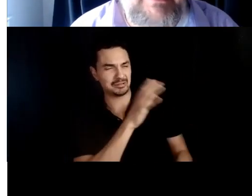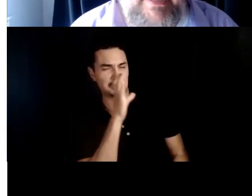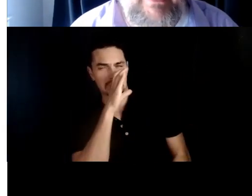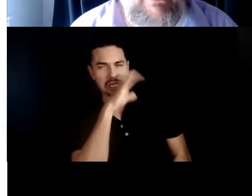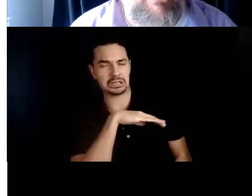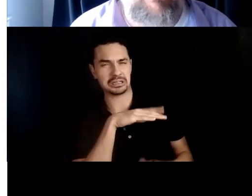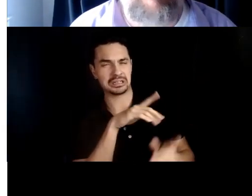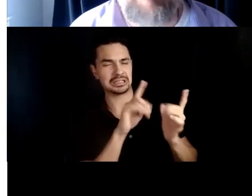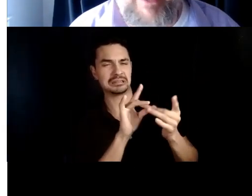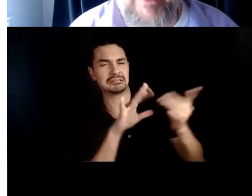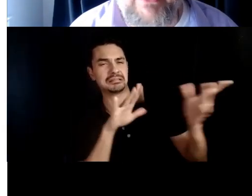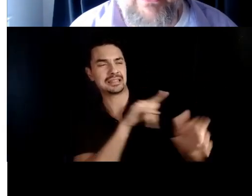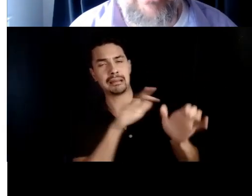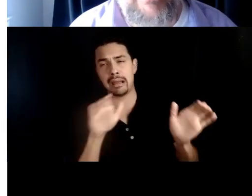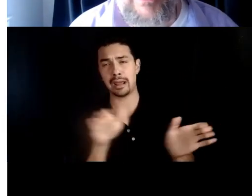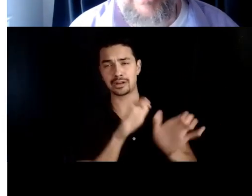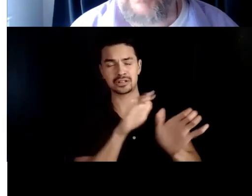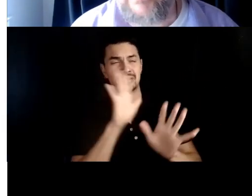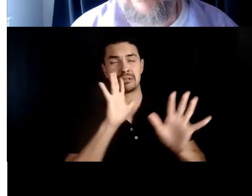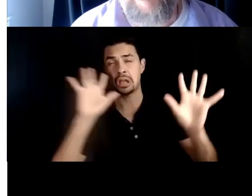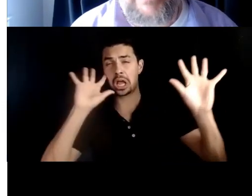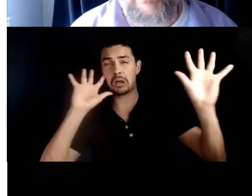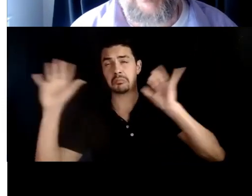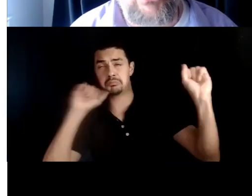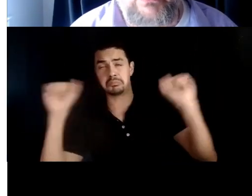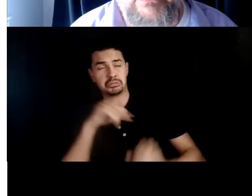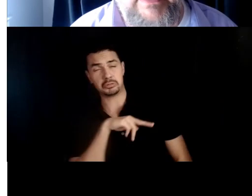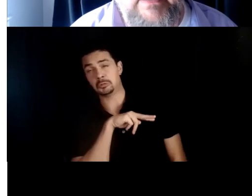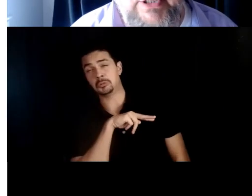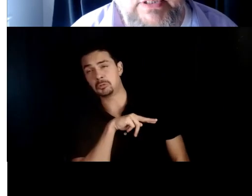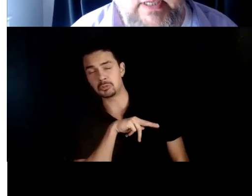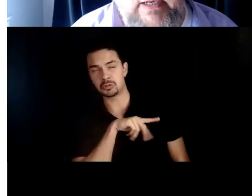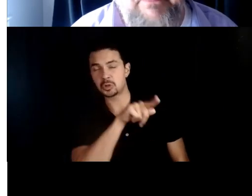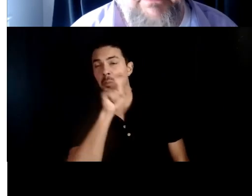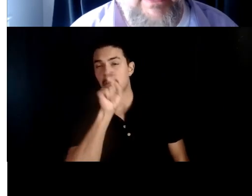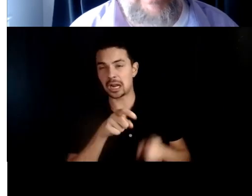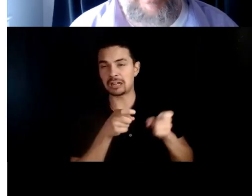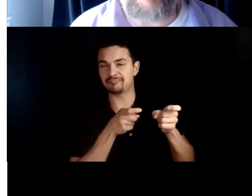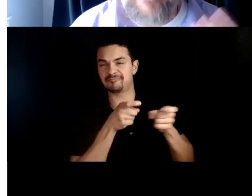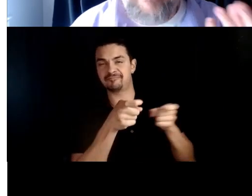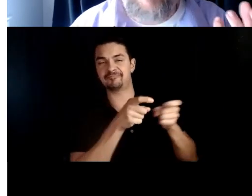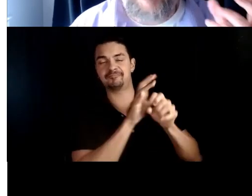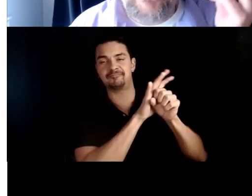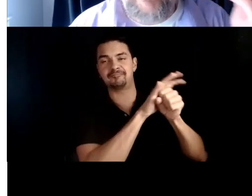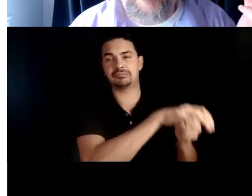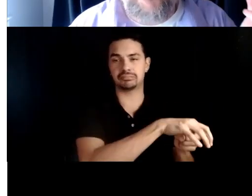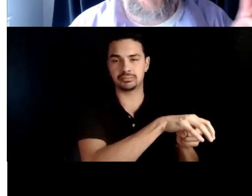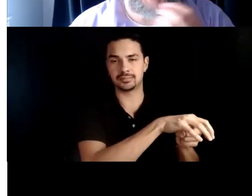my take are radical and in need of being controlled and legislated. And a lot of that is really the root